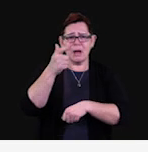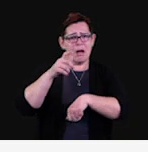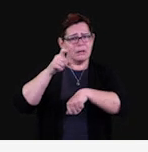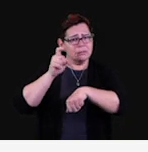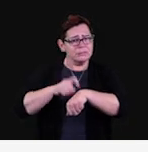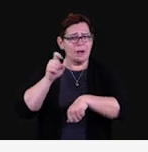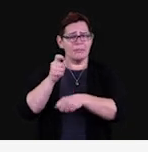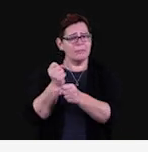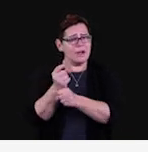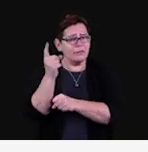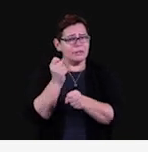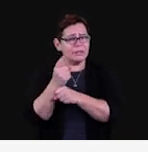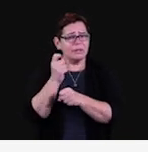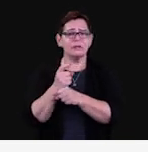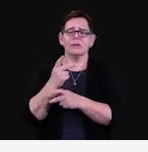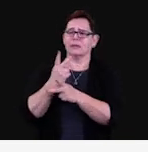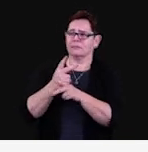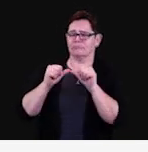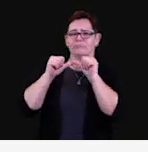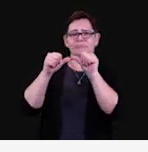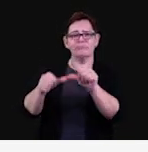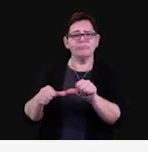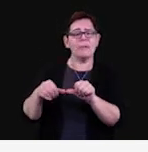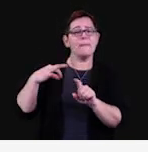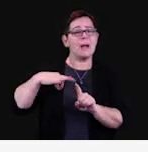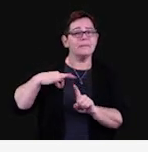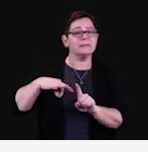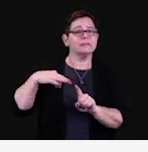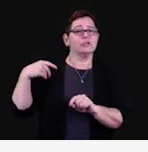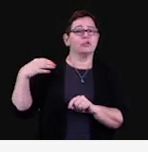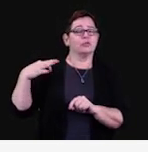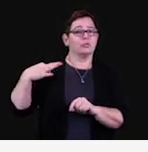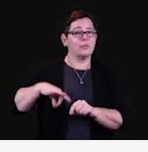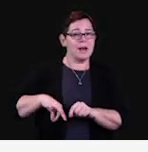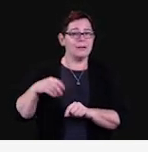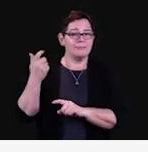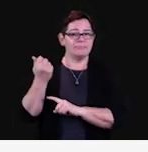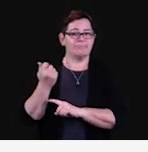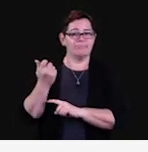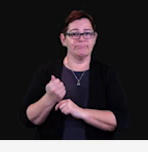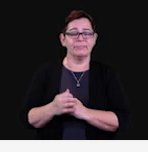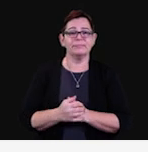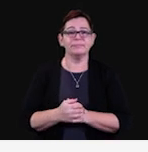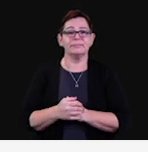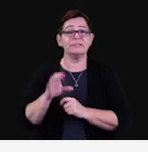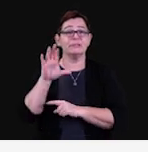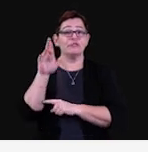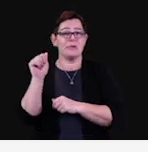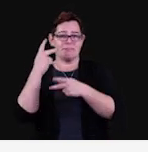CRA calculates amount you are eligible for based on the information you shared in your tax return.